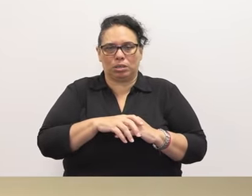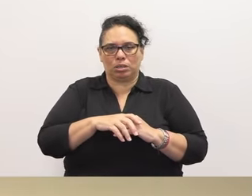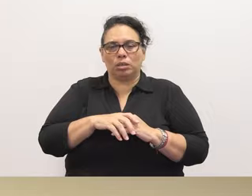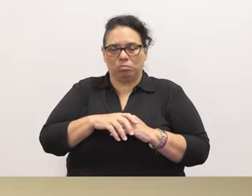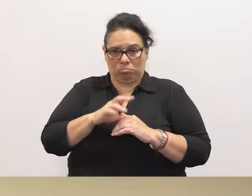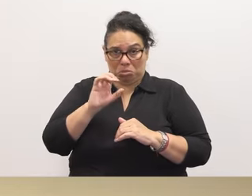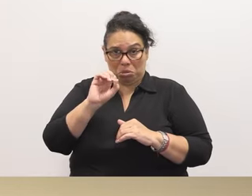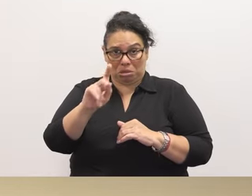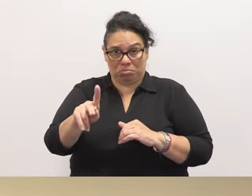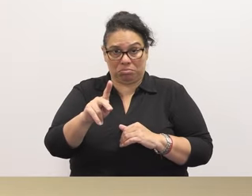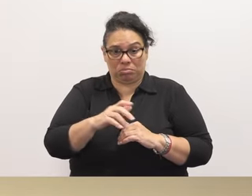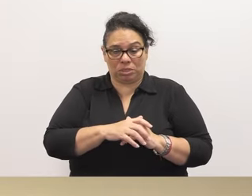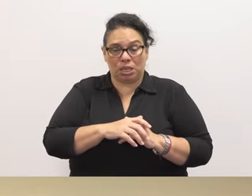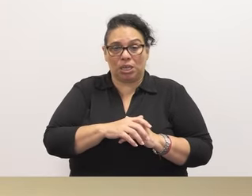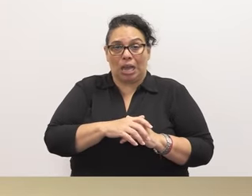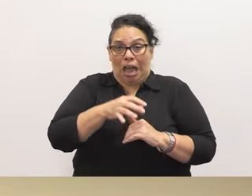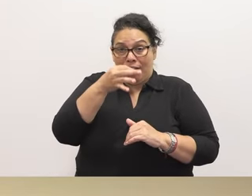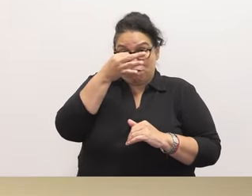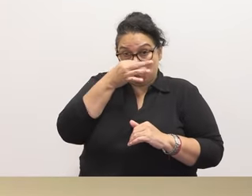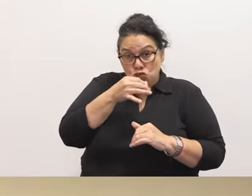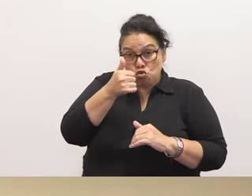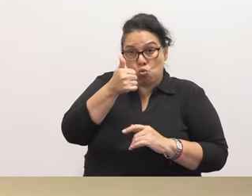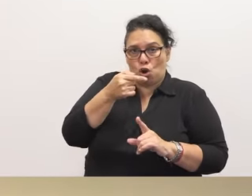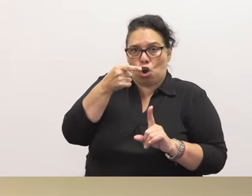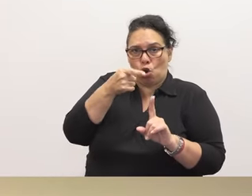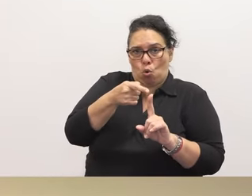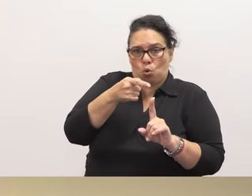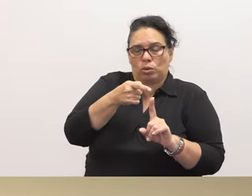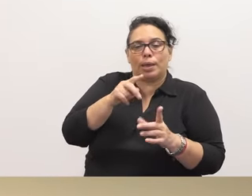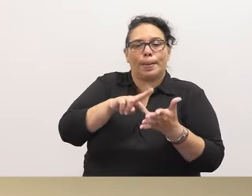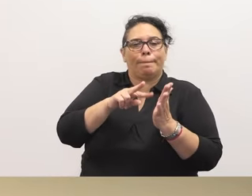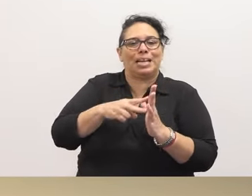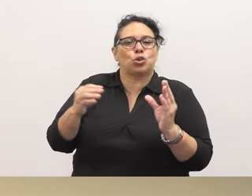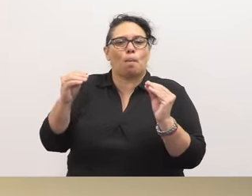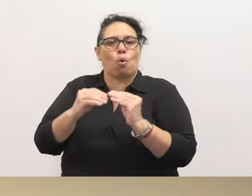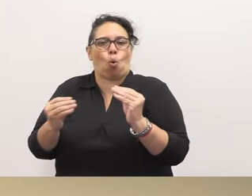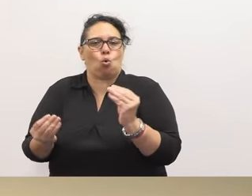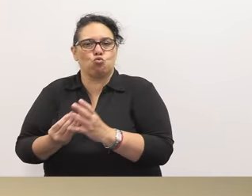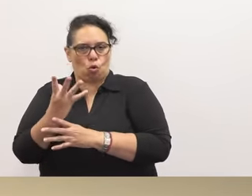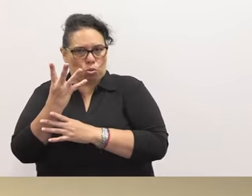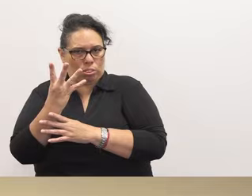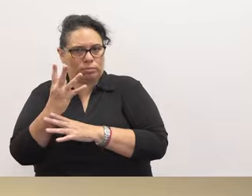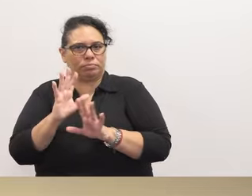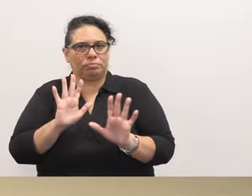Fewer of them means that you can expect more growth for each of them. So with that as the preamble,